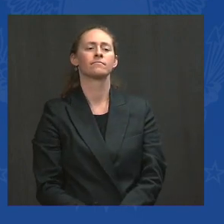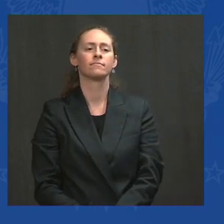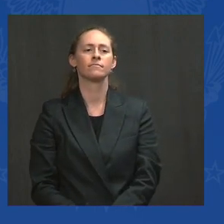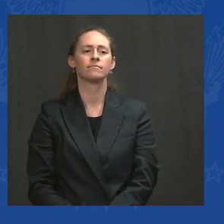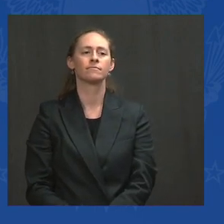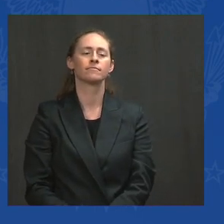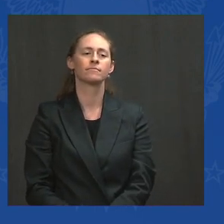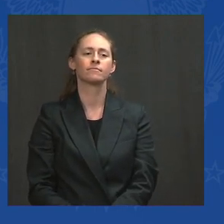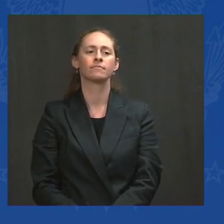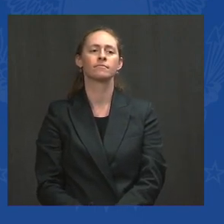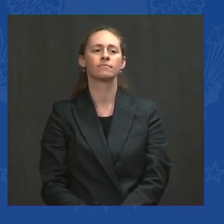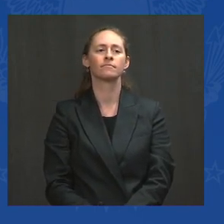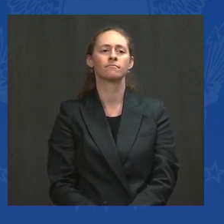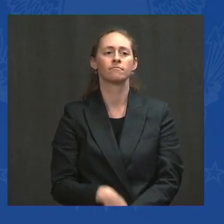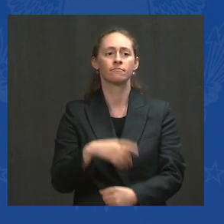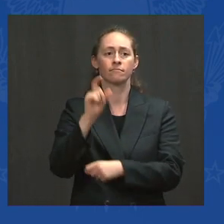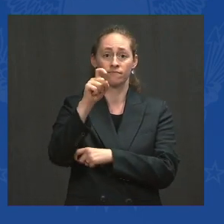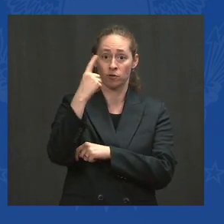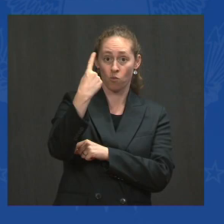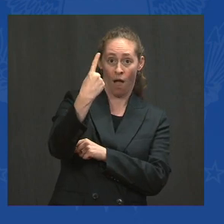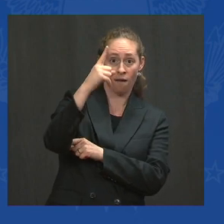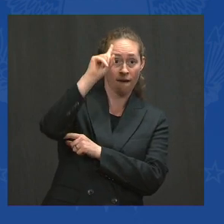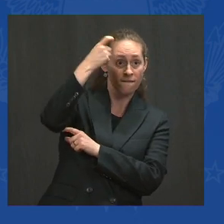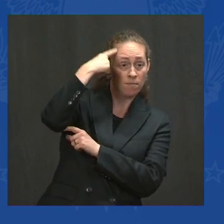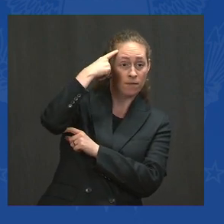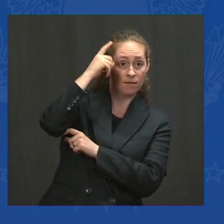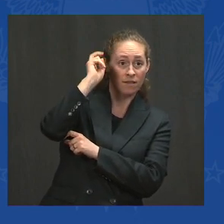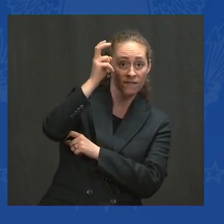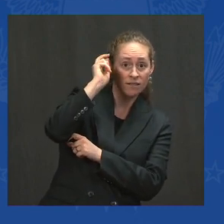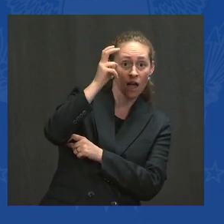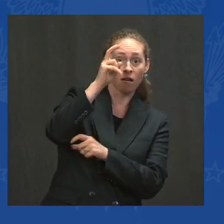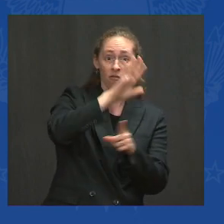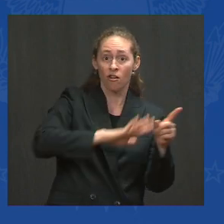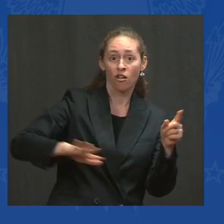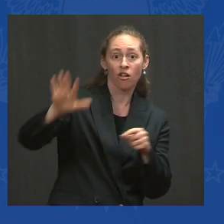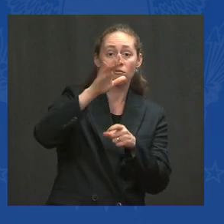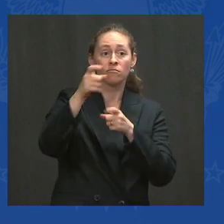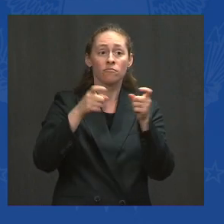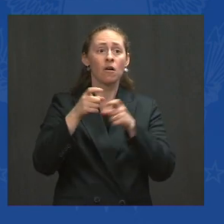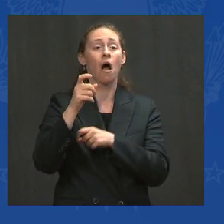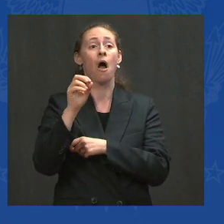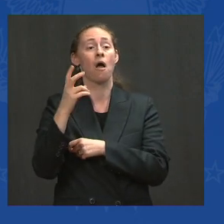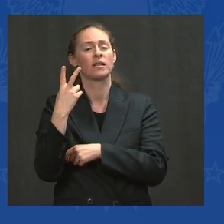government in Afghanistan controlling the whole country is highly unlikely. The Press: Mr. President, thank you.